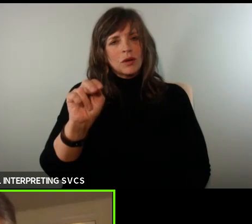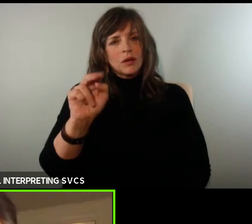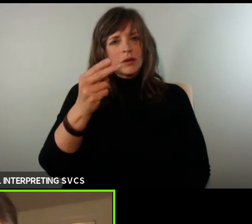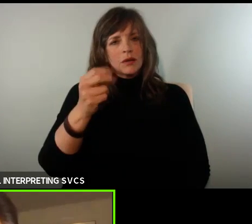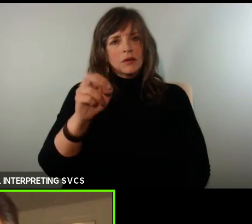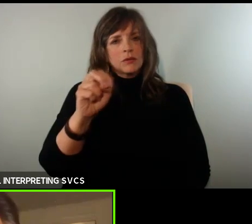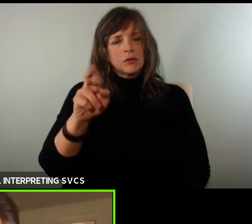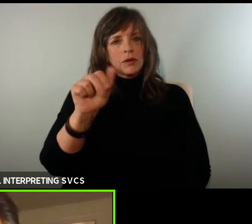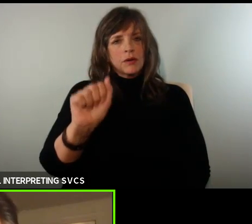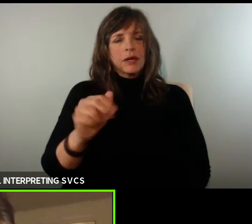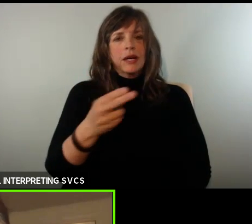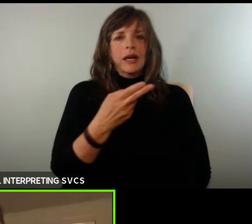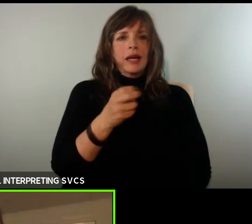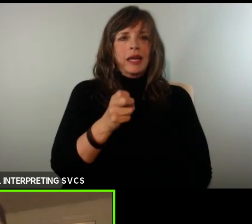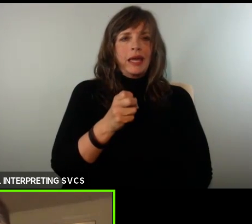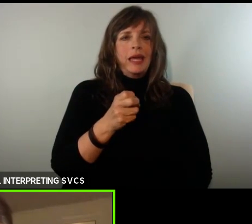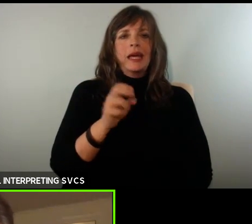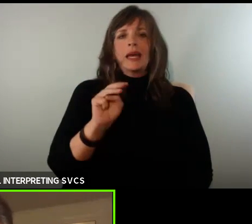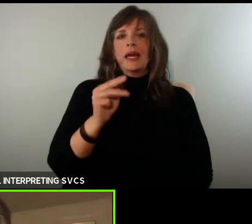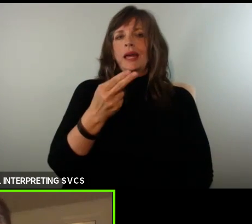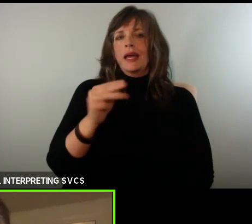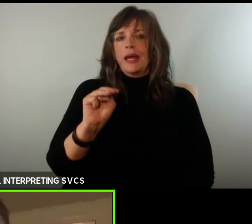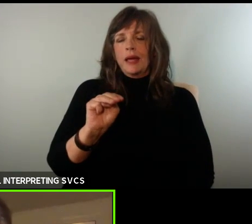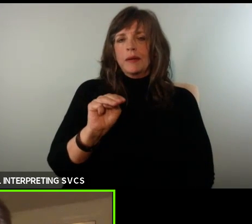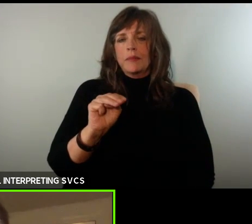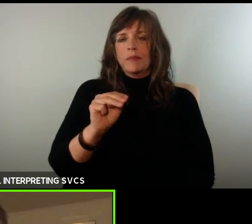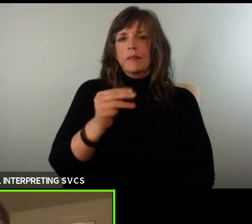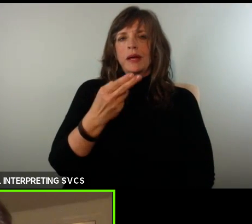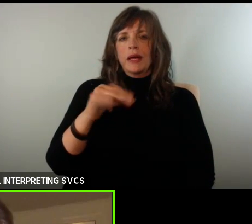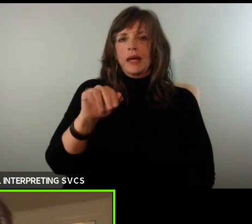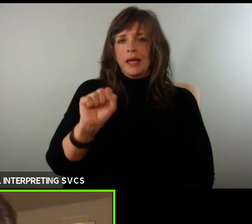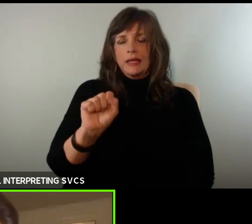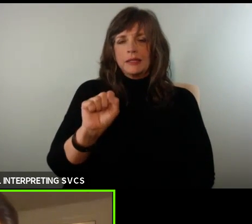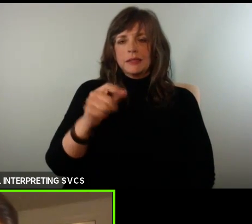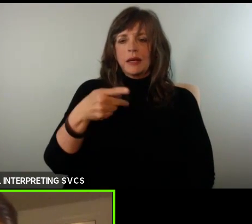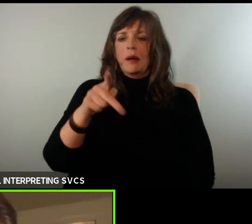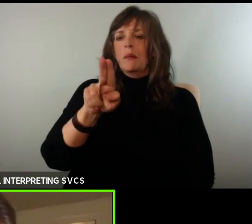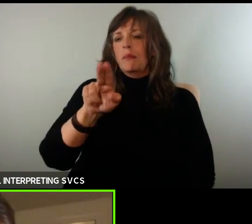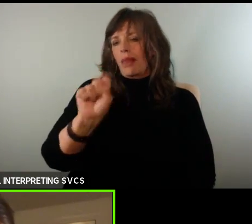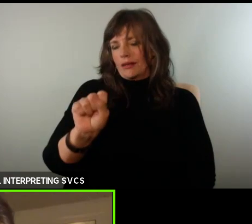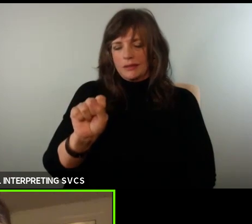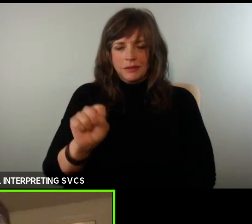And I'm grateful to be here. Thank you for the opportunity to join this conversation. I should say at the outset that I didn't arrive